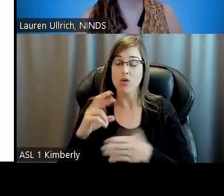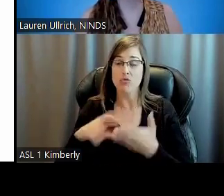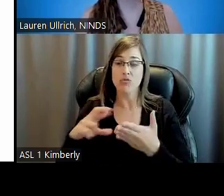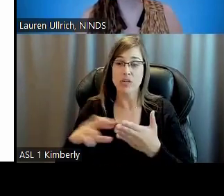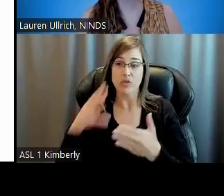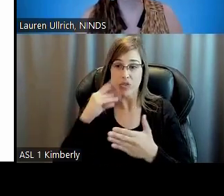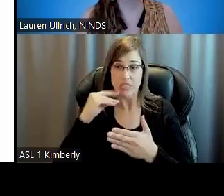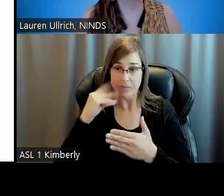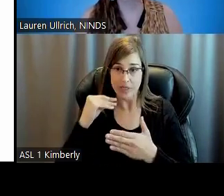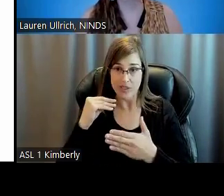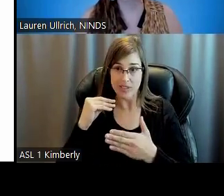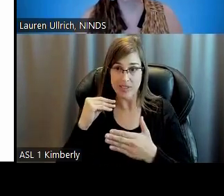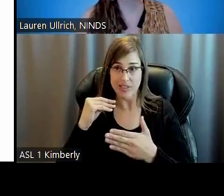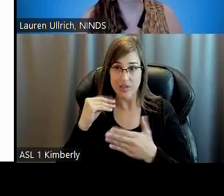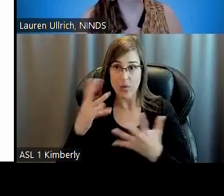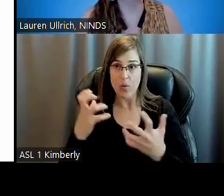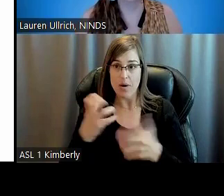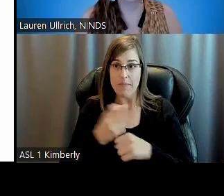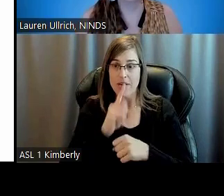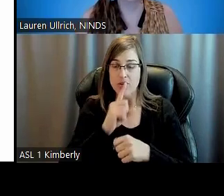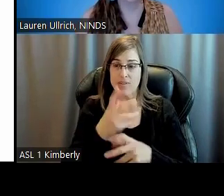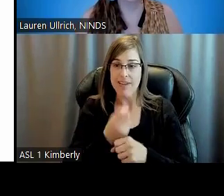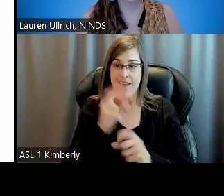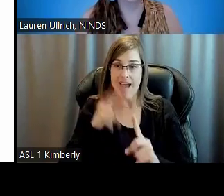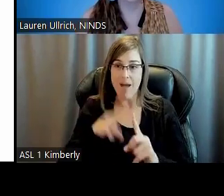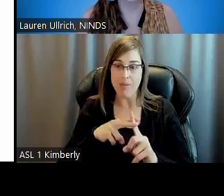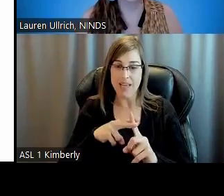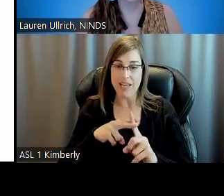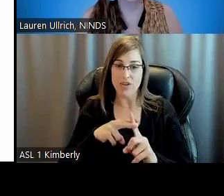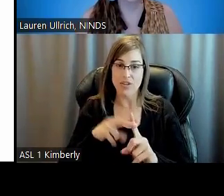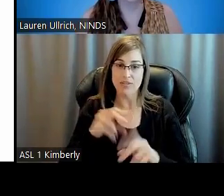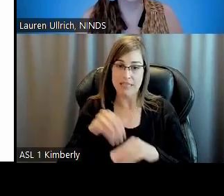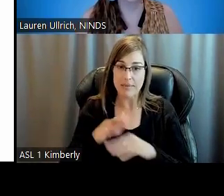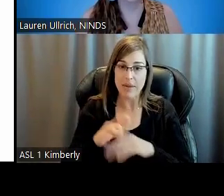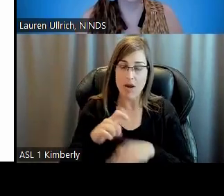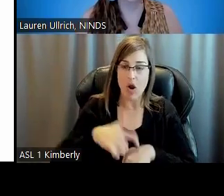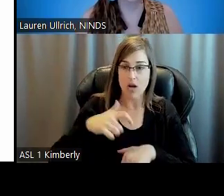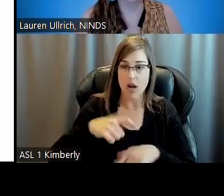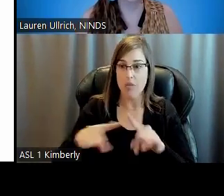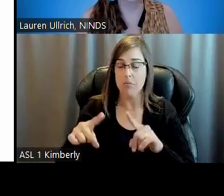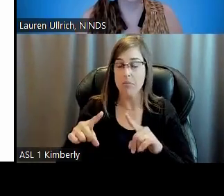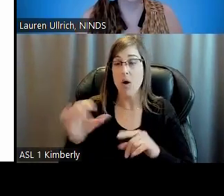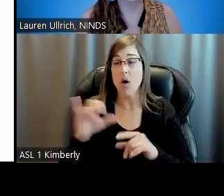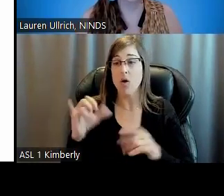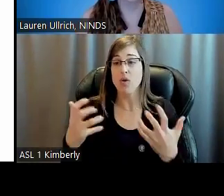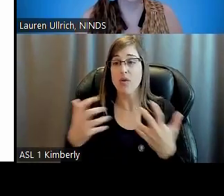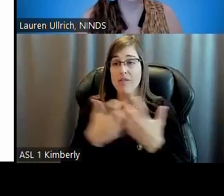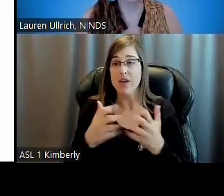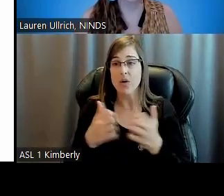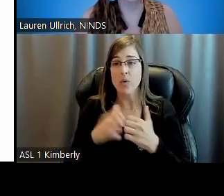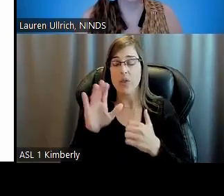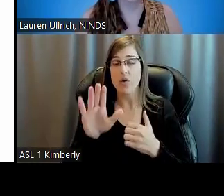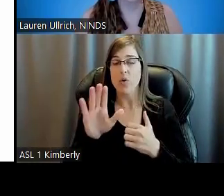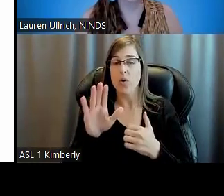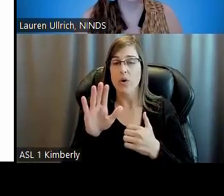So you want to ensure that you get your application in on time, but also that it fits with your plans